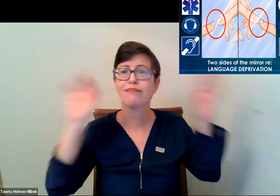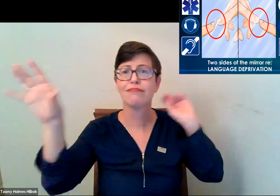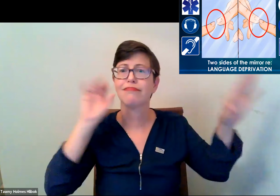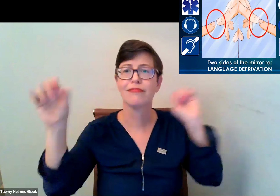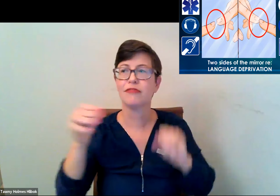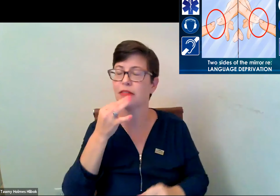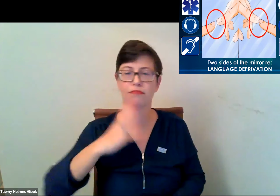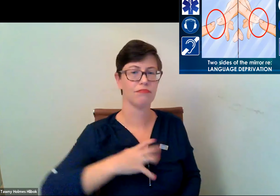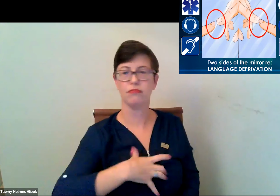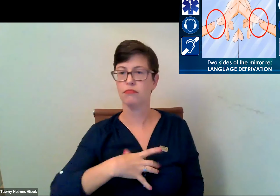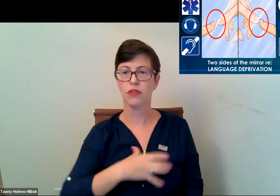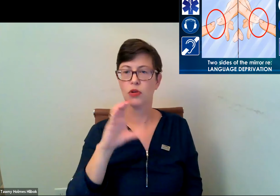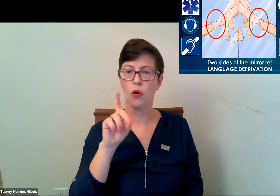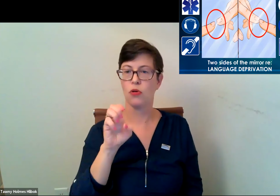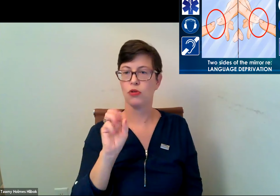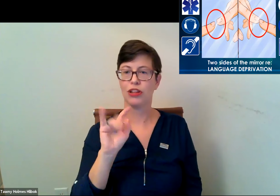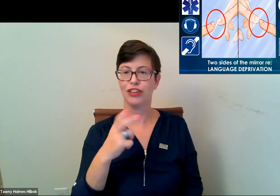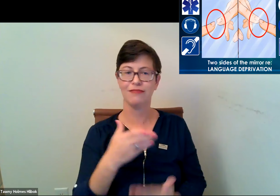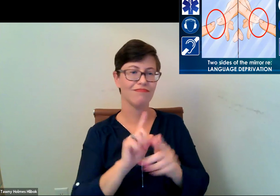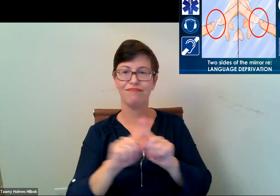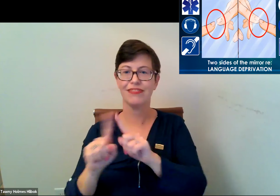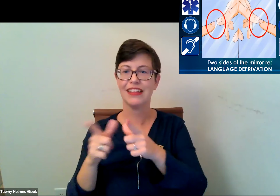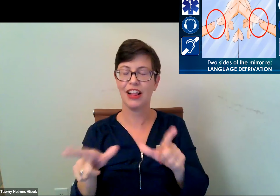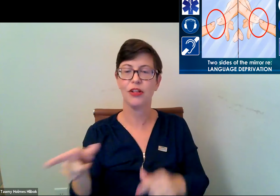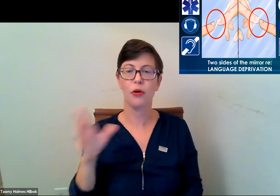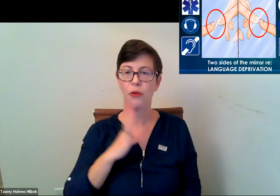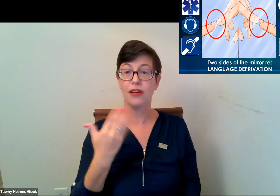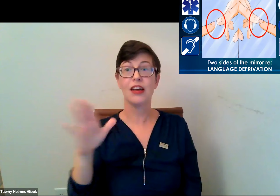you'll see many, many children out there with access and are able to code switch between two,